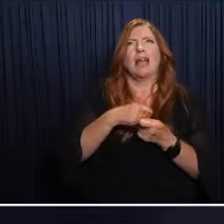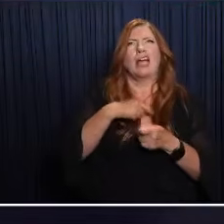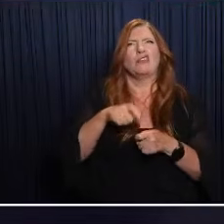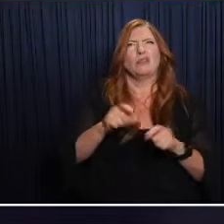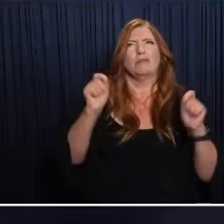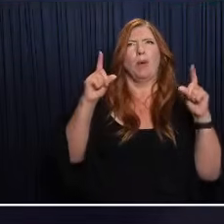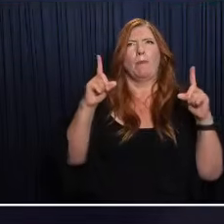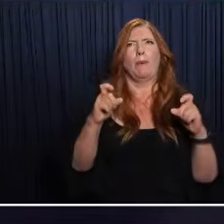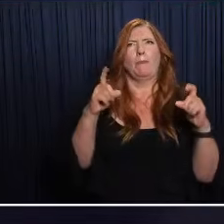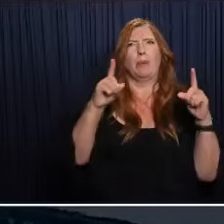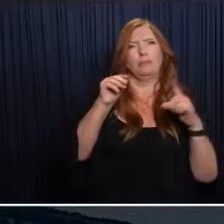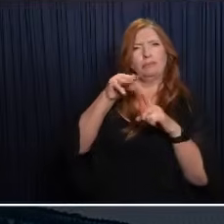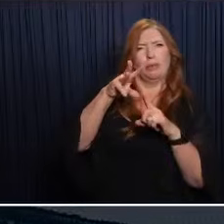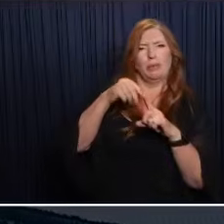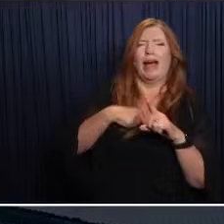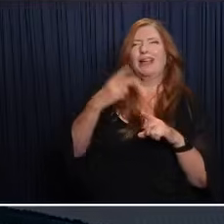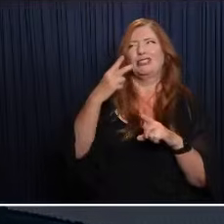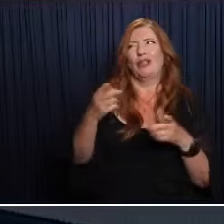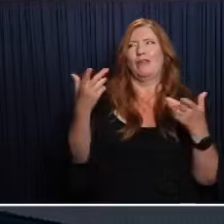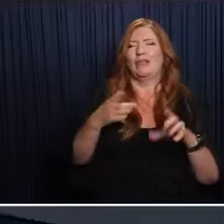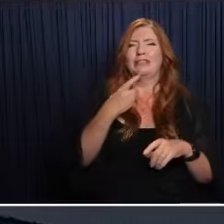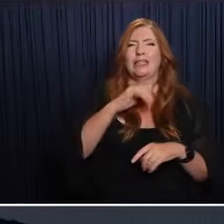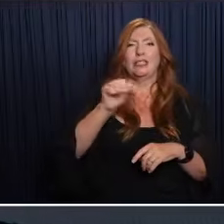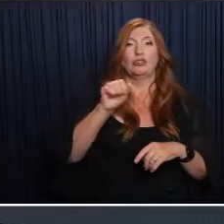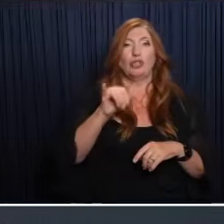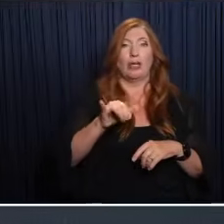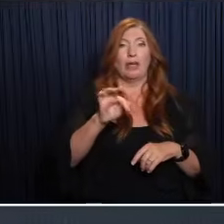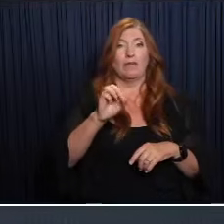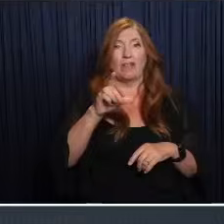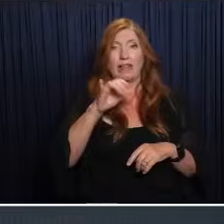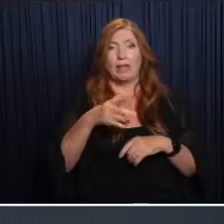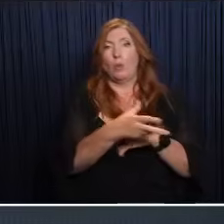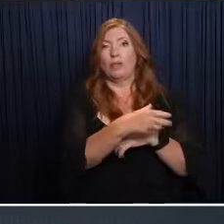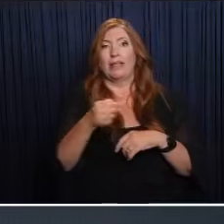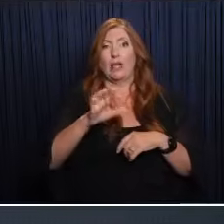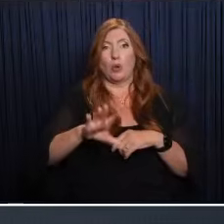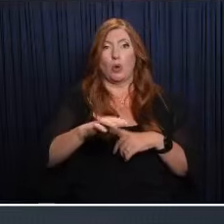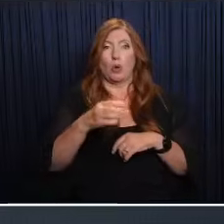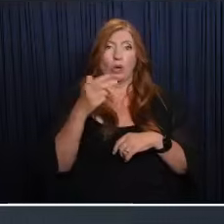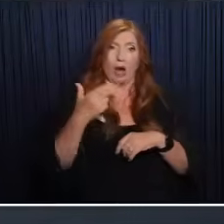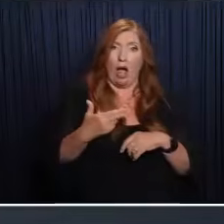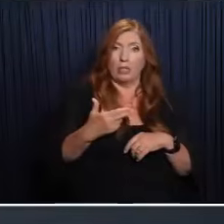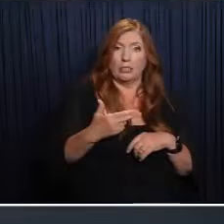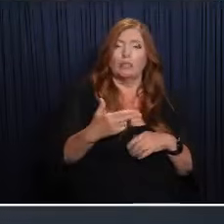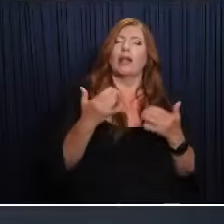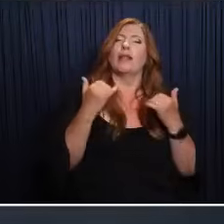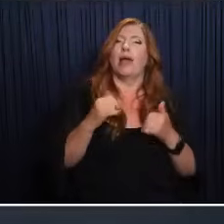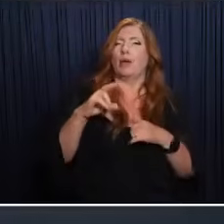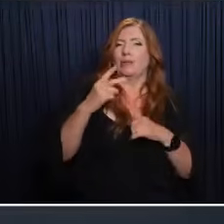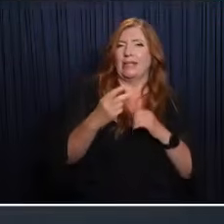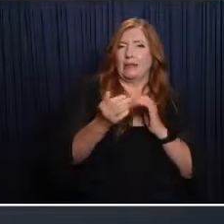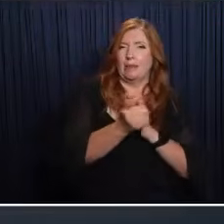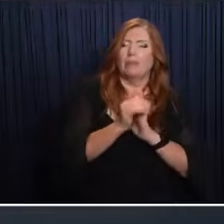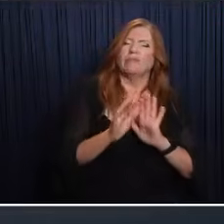SCOTTSDALE THE OTHER DAY. I CAN'T REMEMBER THE EXACT DAY,